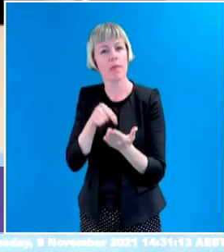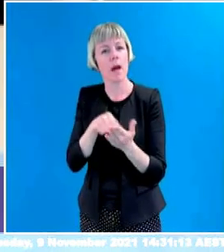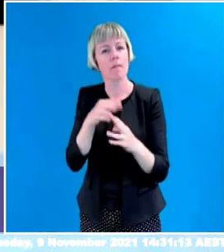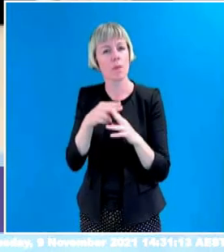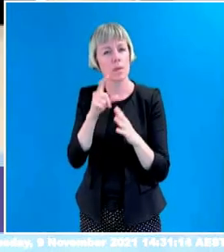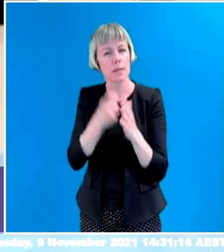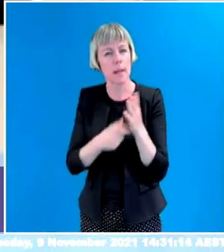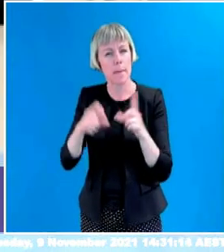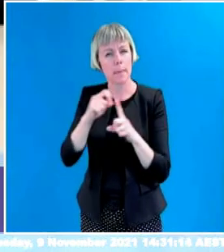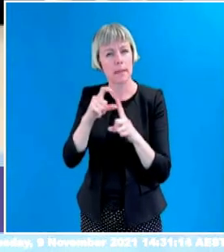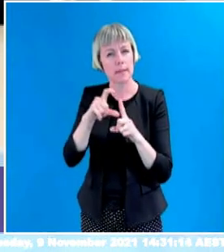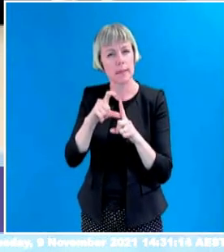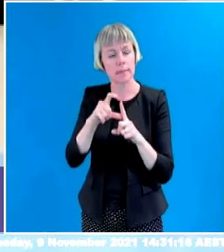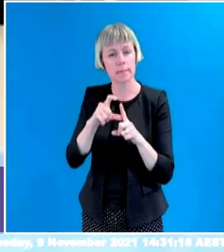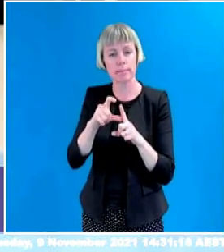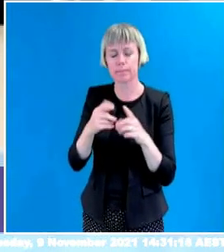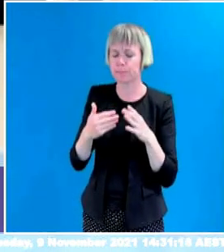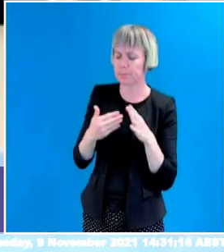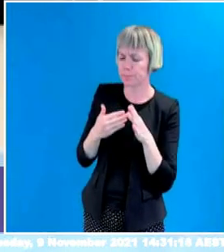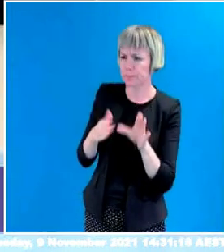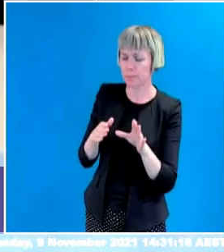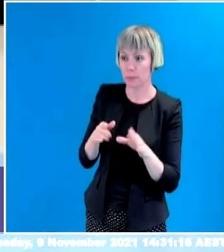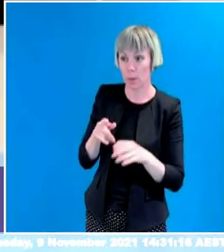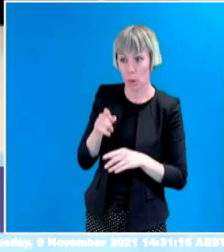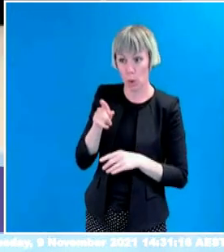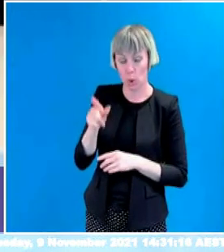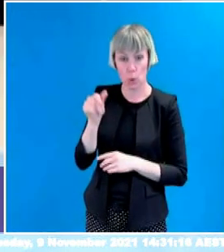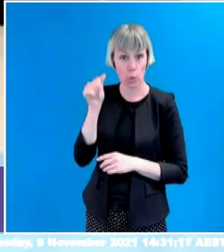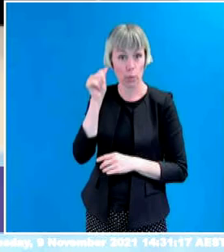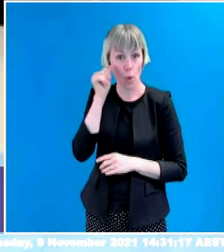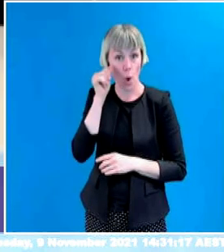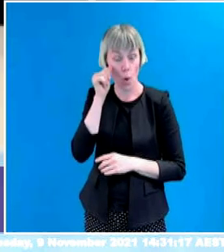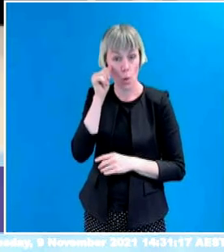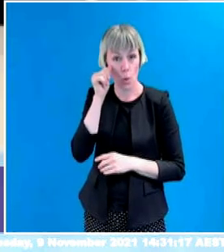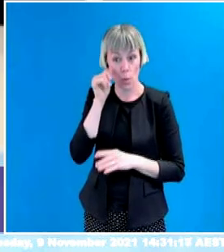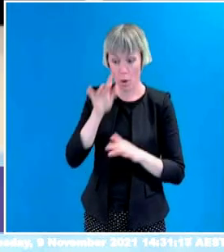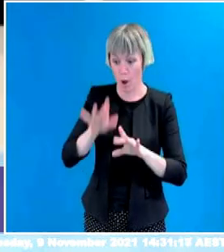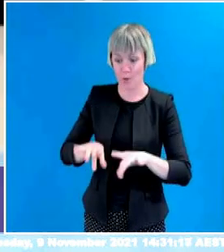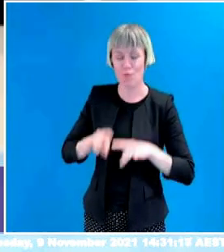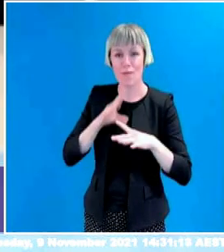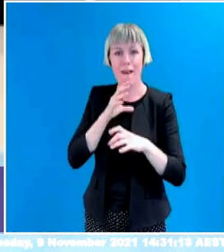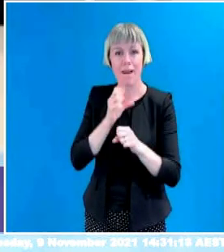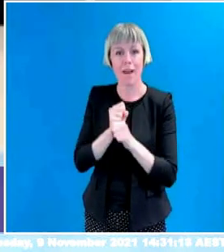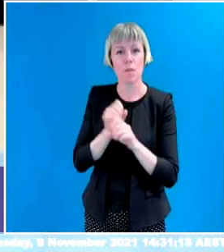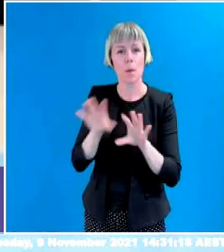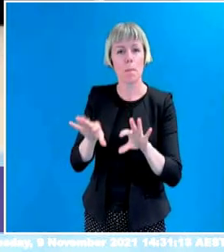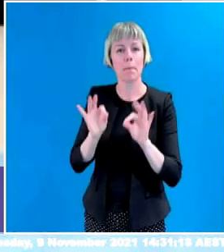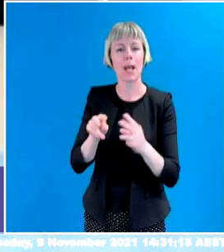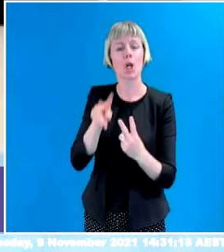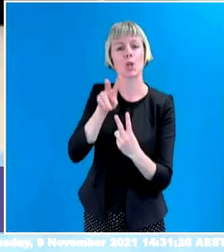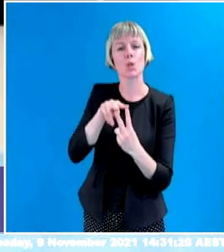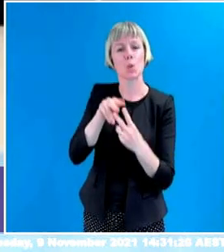You will be aware that Australia has nominated two focal points --- Yes. under the CRPD.